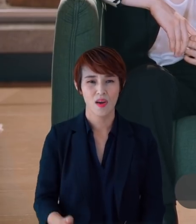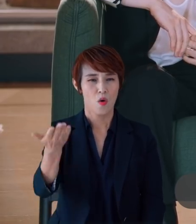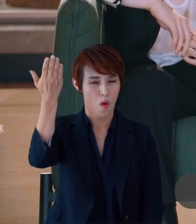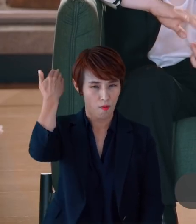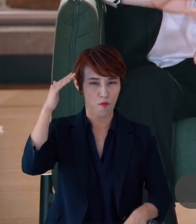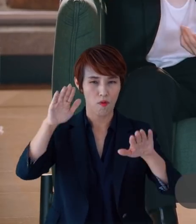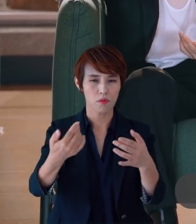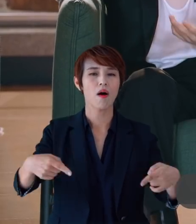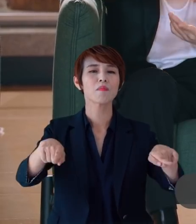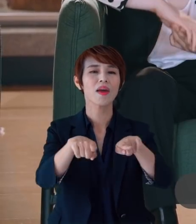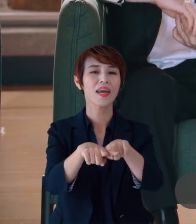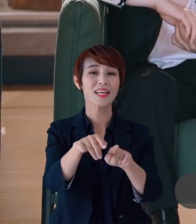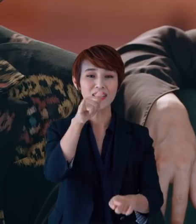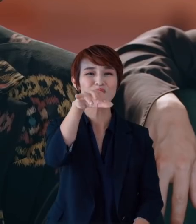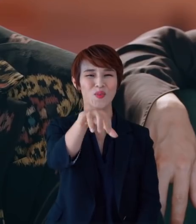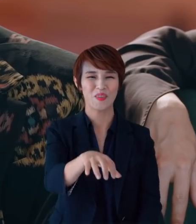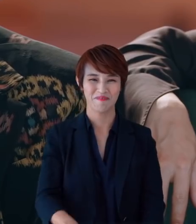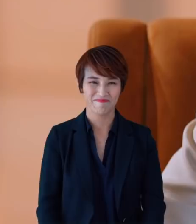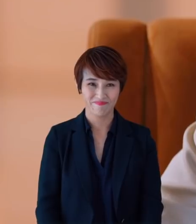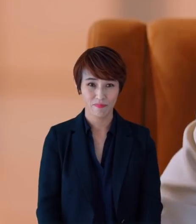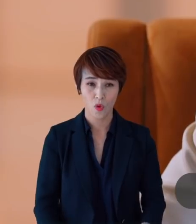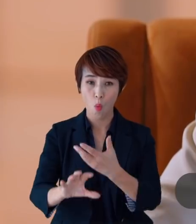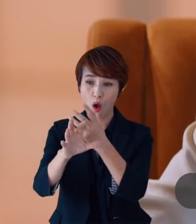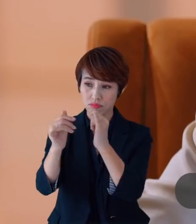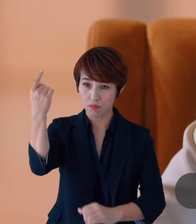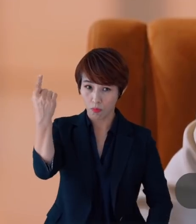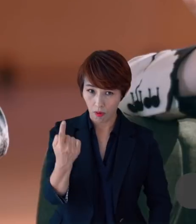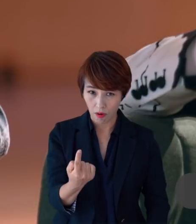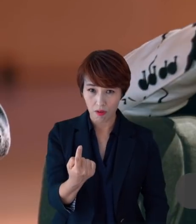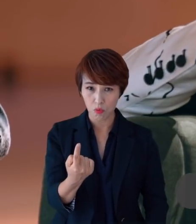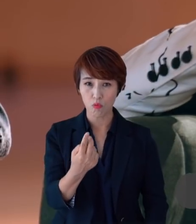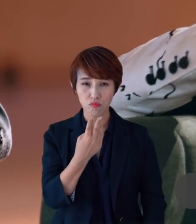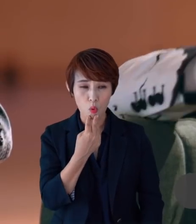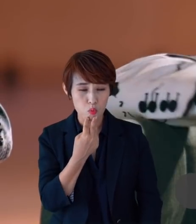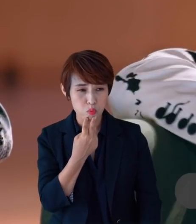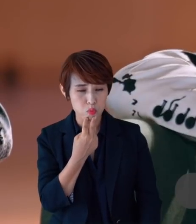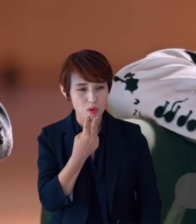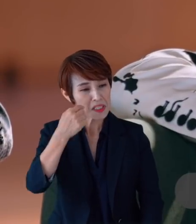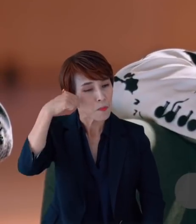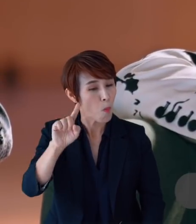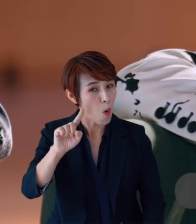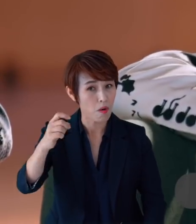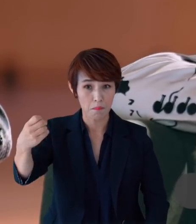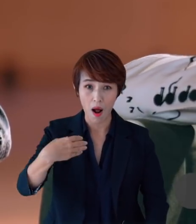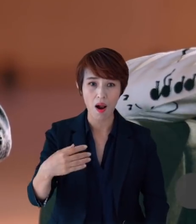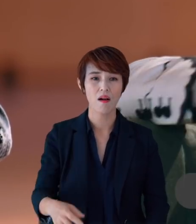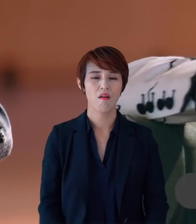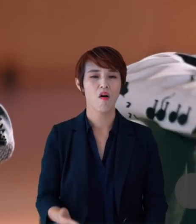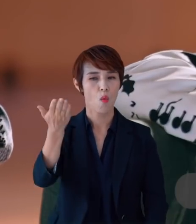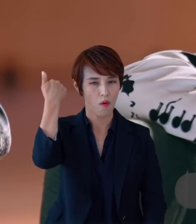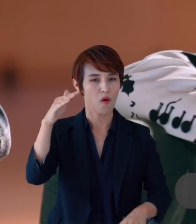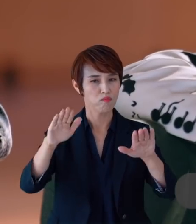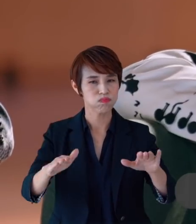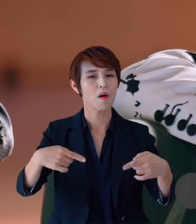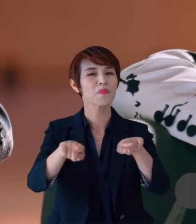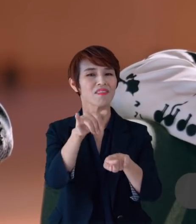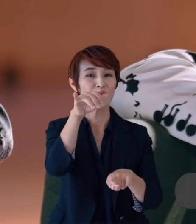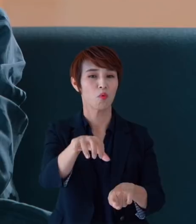I think Seoul brings together the past with the present. Especially whenever foreigners visit, they always say how the past and present coexist here.